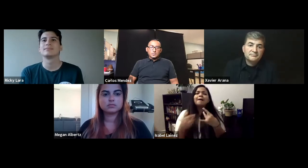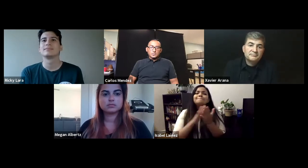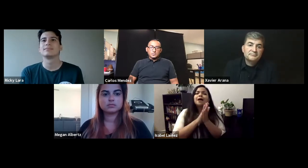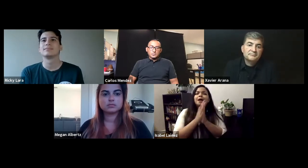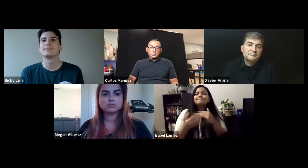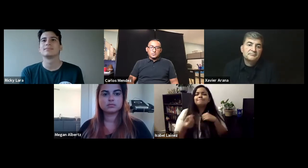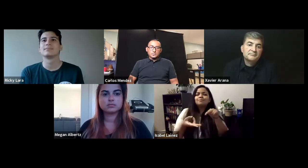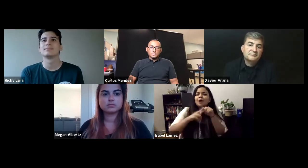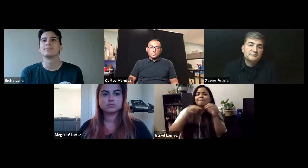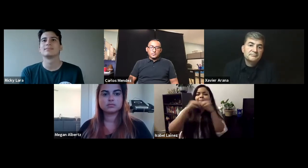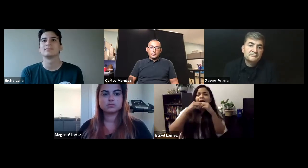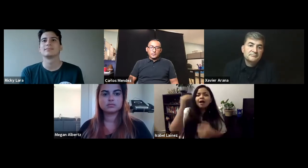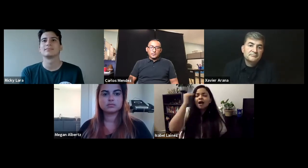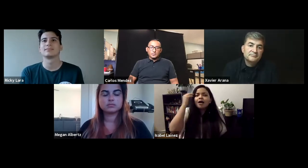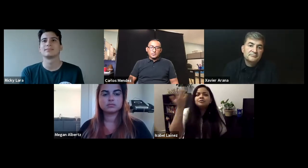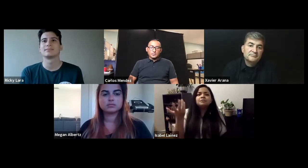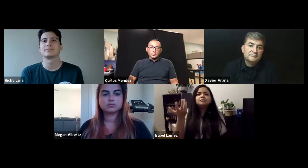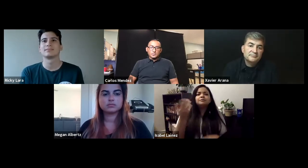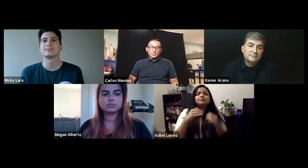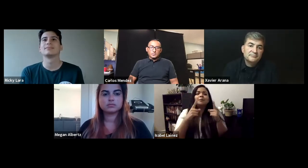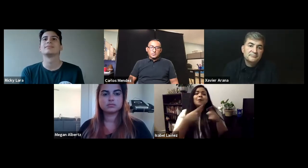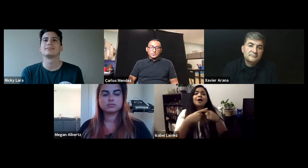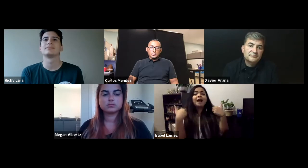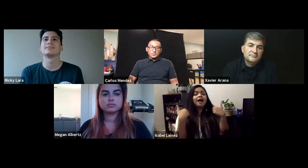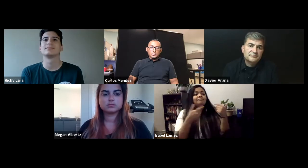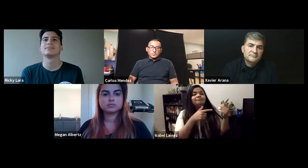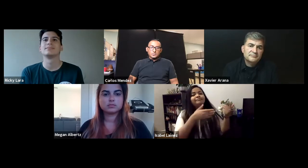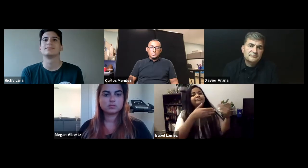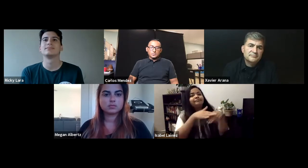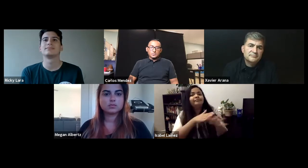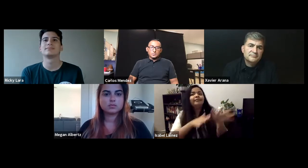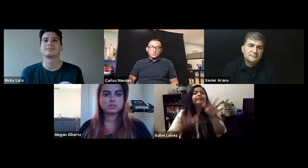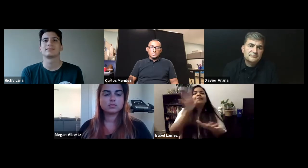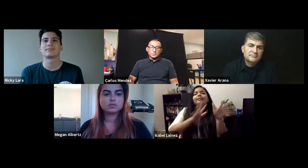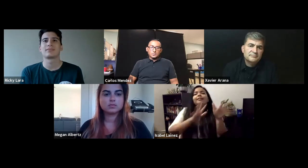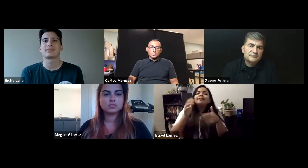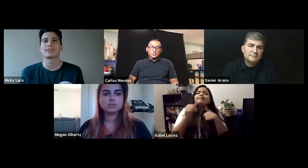I also like being more knowledgeable about things.